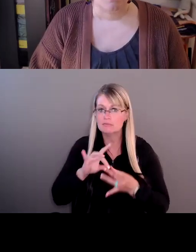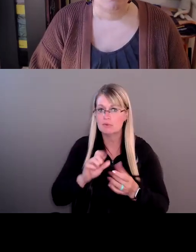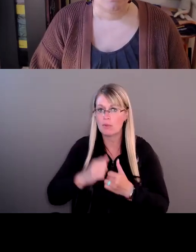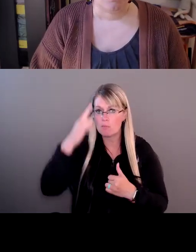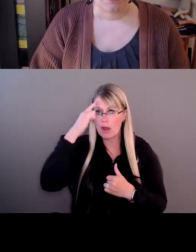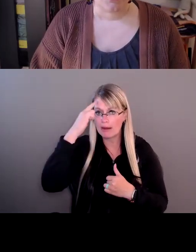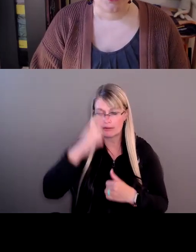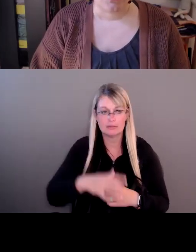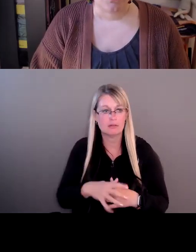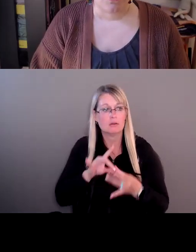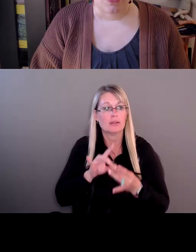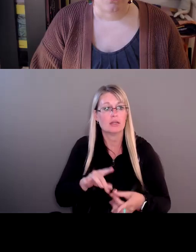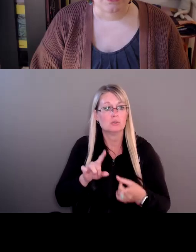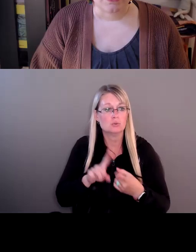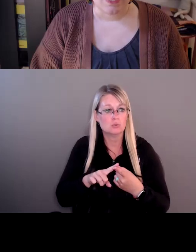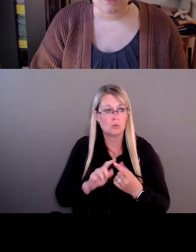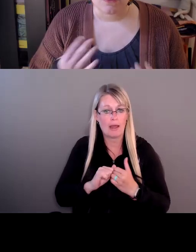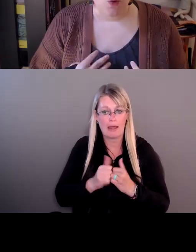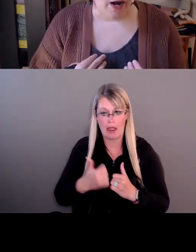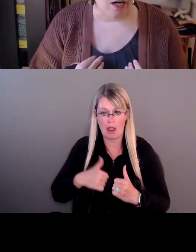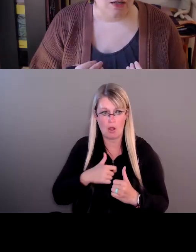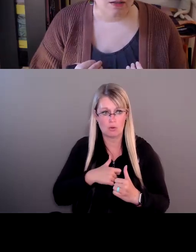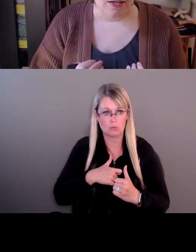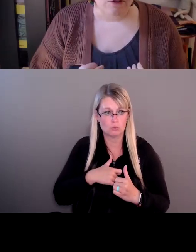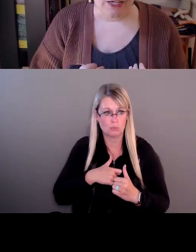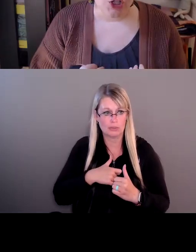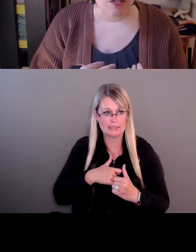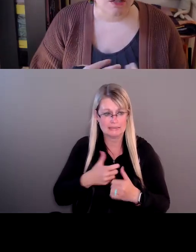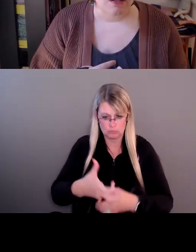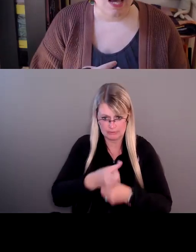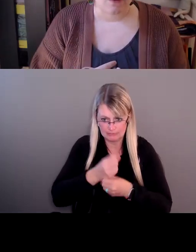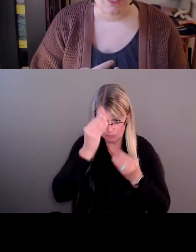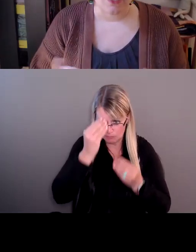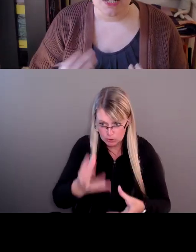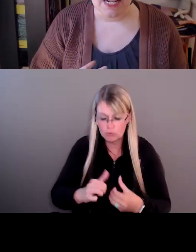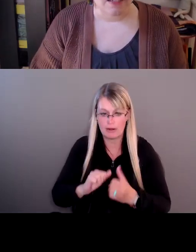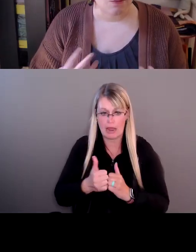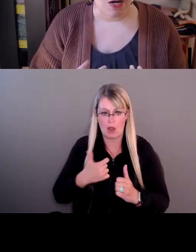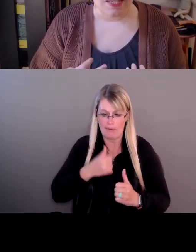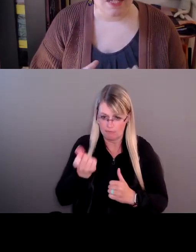If they are related to how we get or acquire information, how we understand and then process